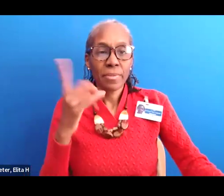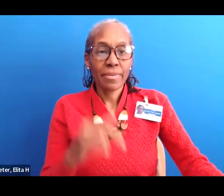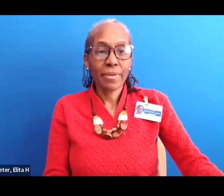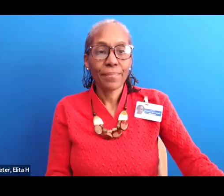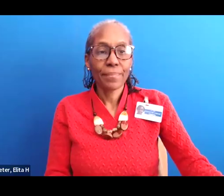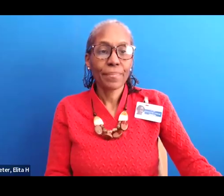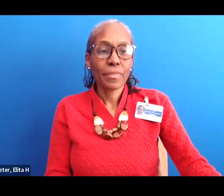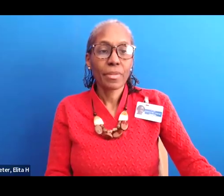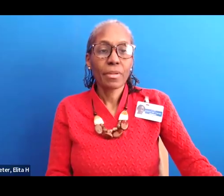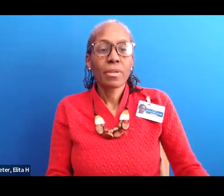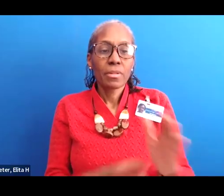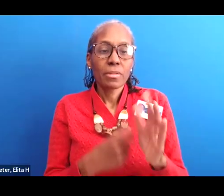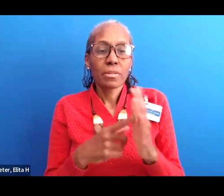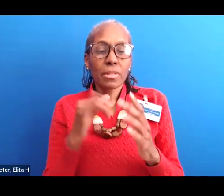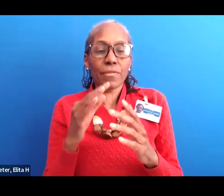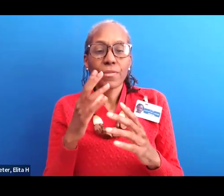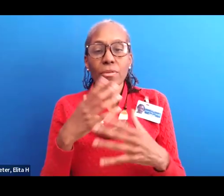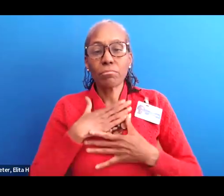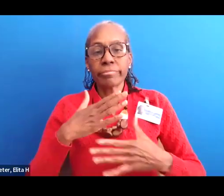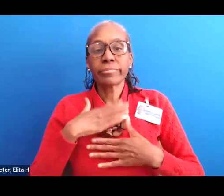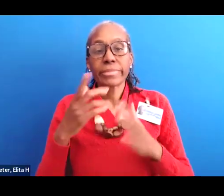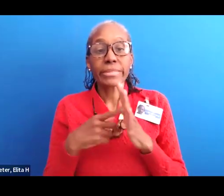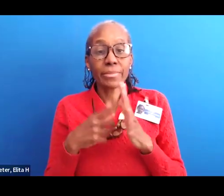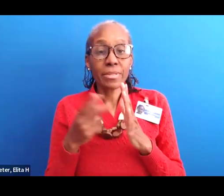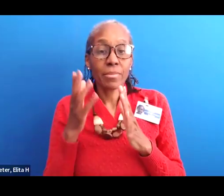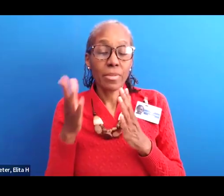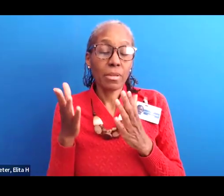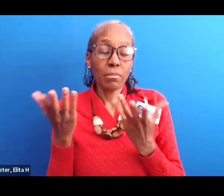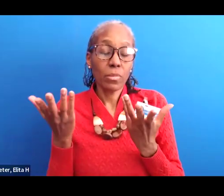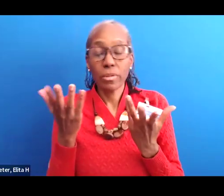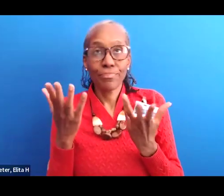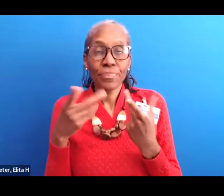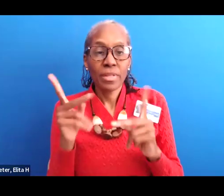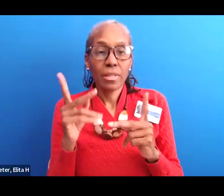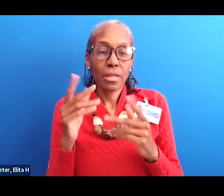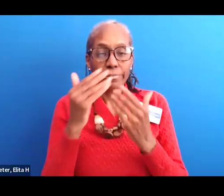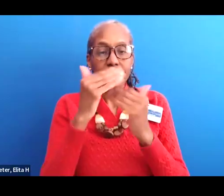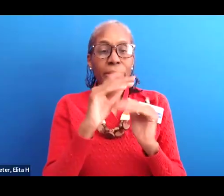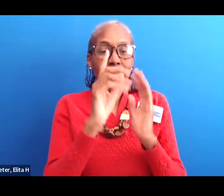Sometimes they'll, if you're on a ventilator, they might allow so many hours of care.